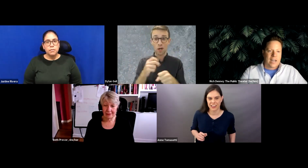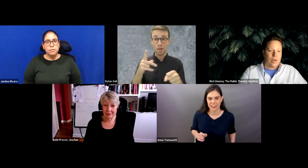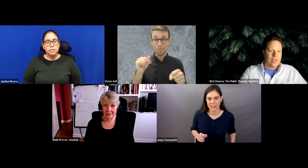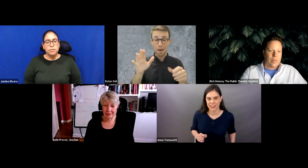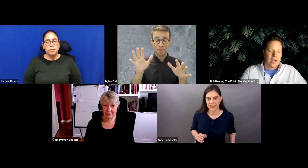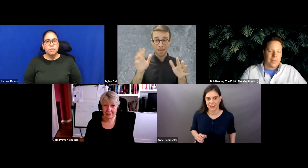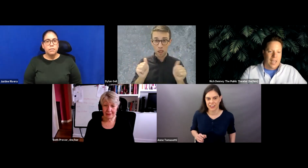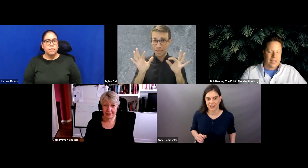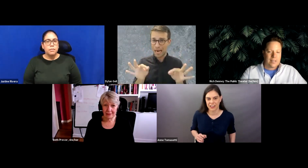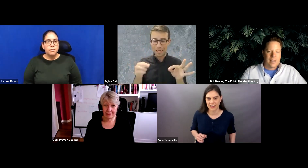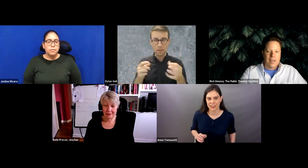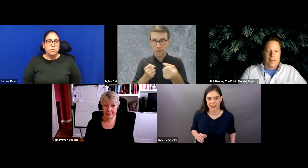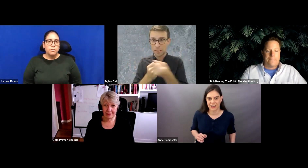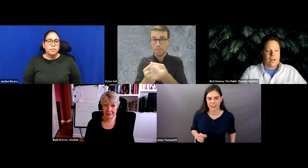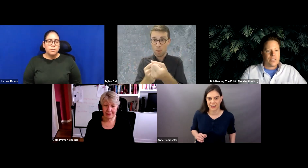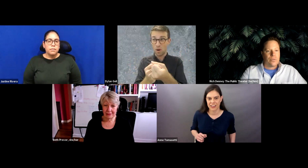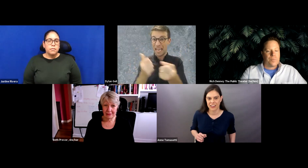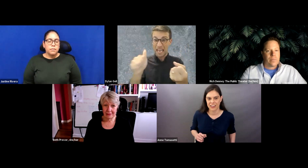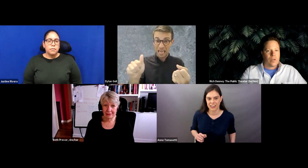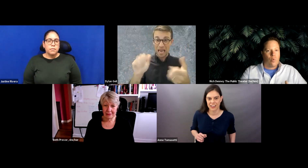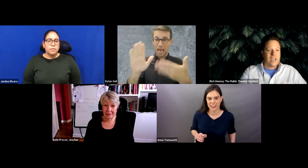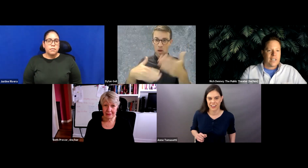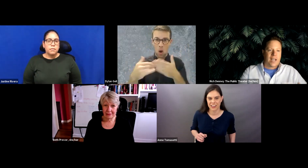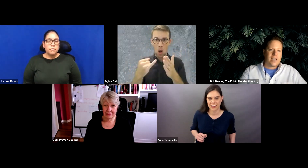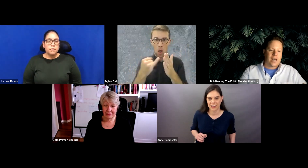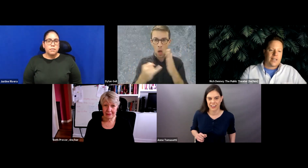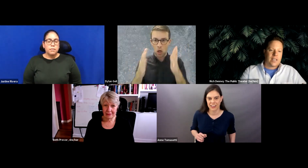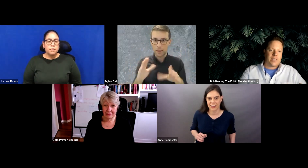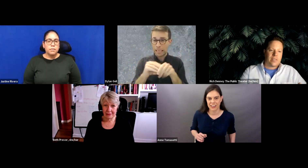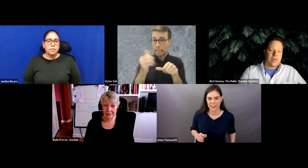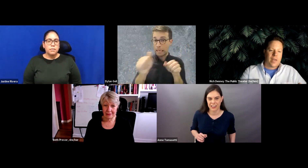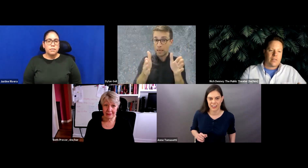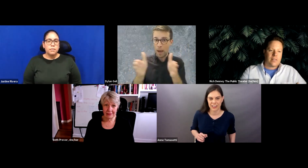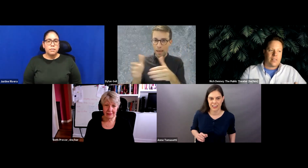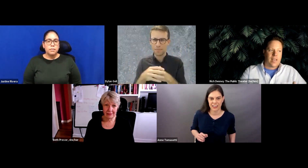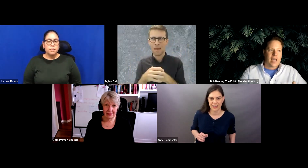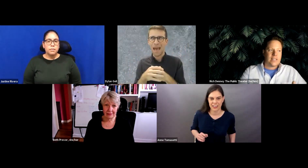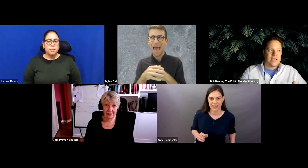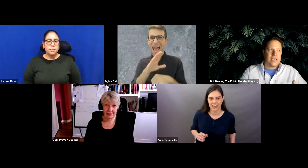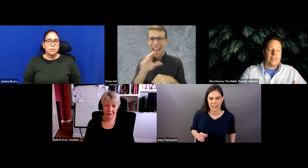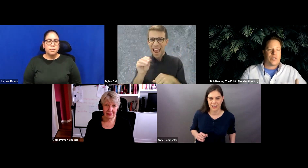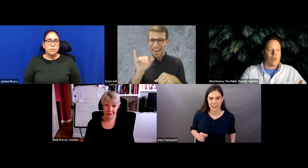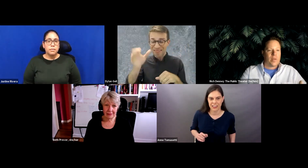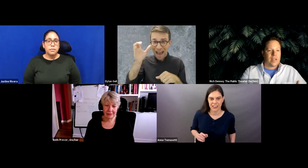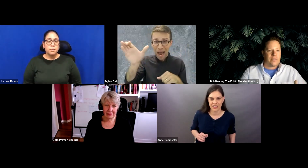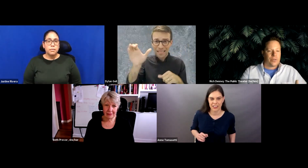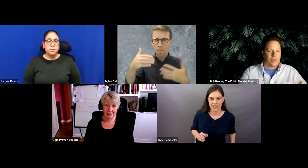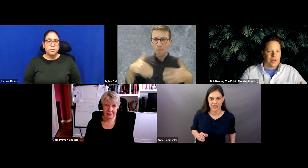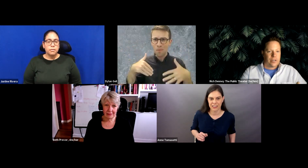in any way that we possibly can. But also, what an exciting concept to think about that, in this moment of digital theater,